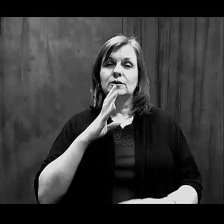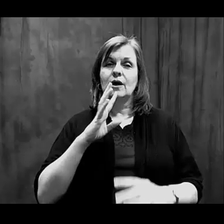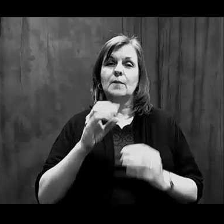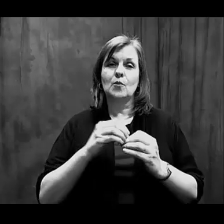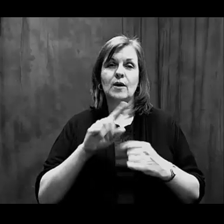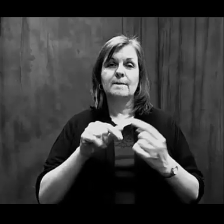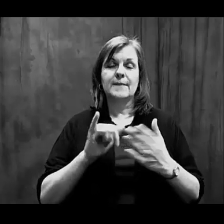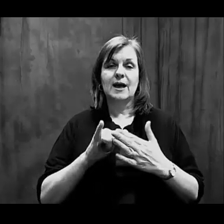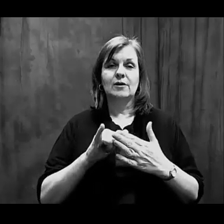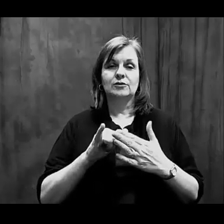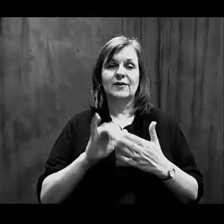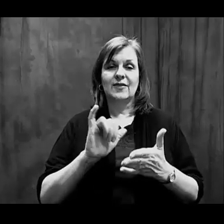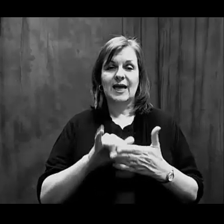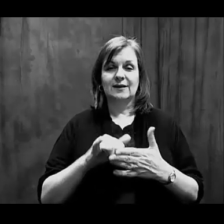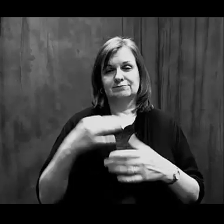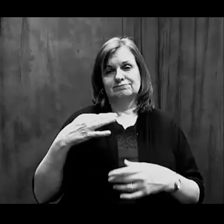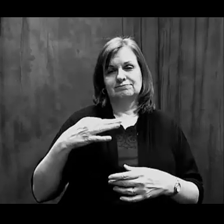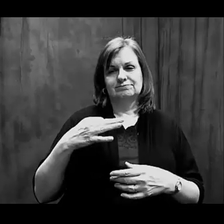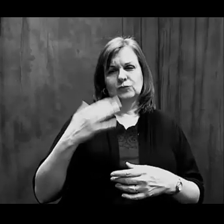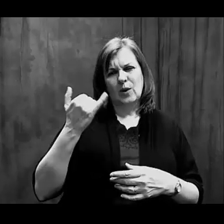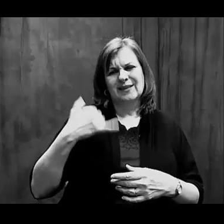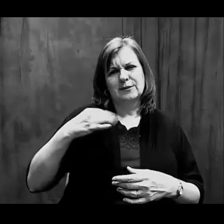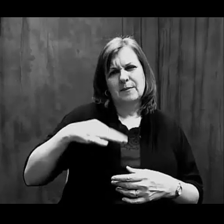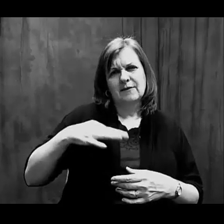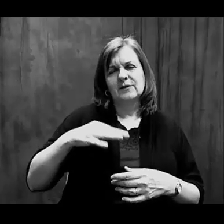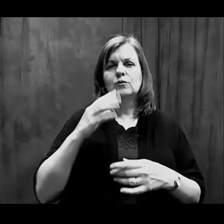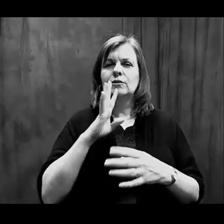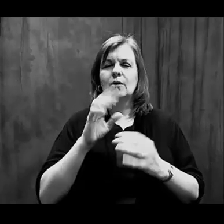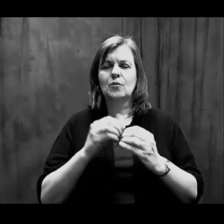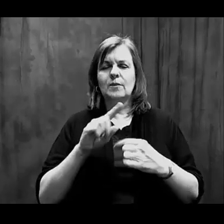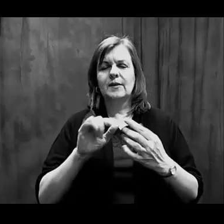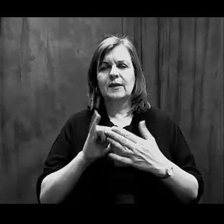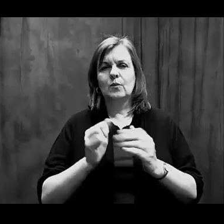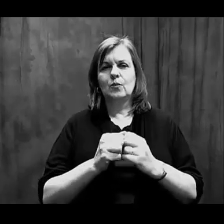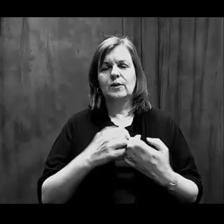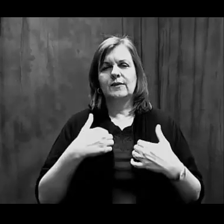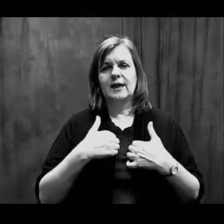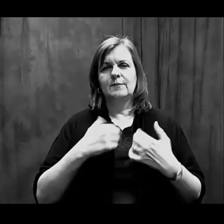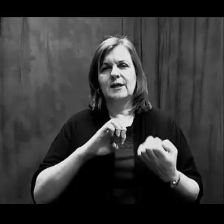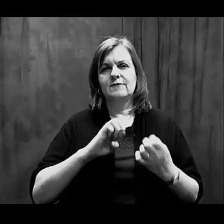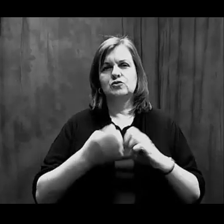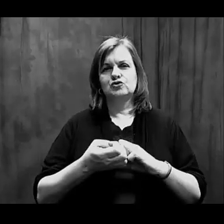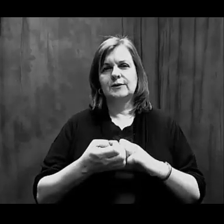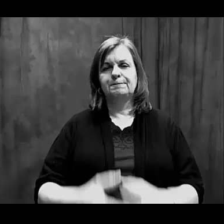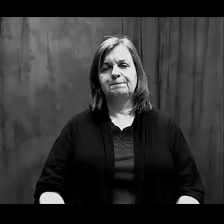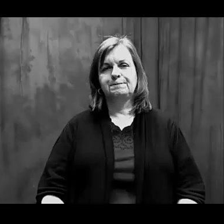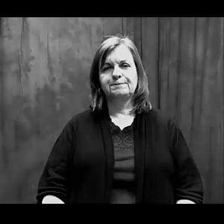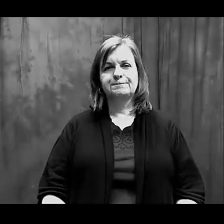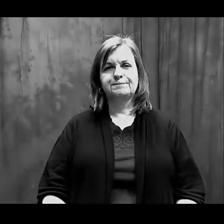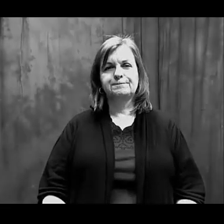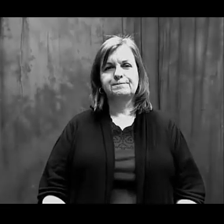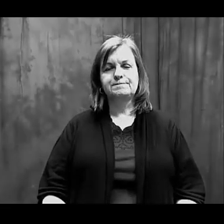we will talk in animal evolution the benefits of that